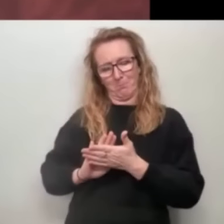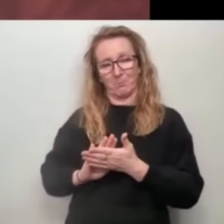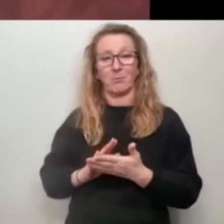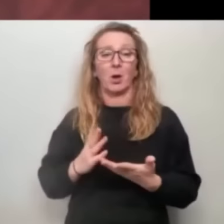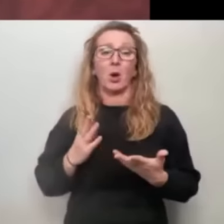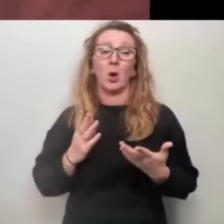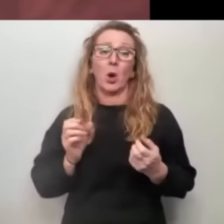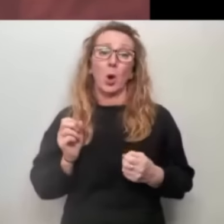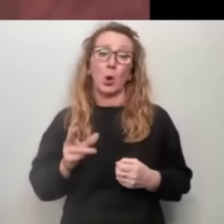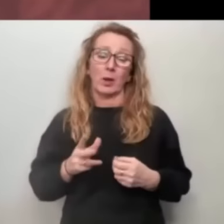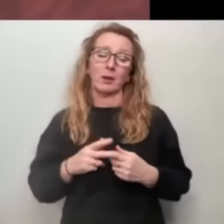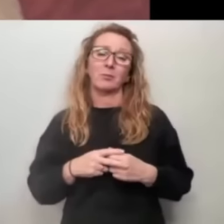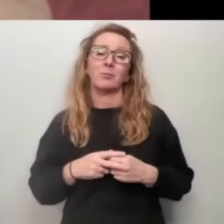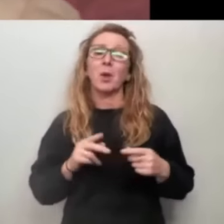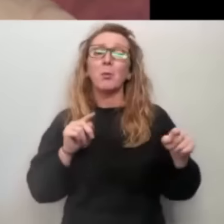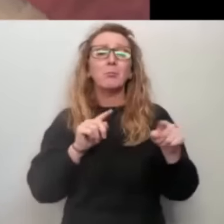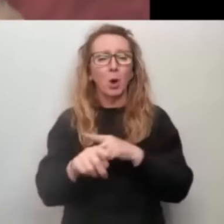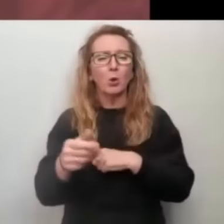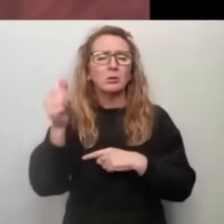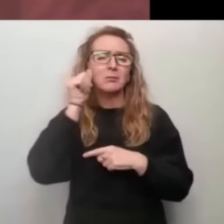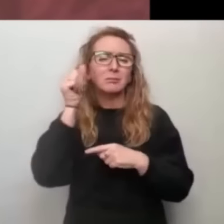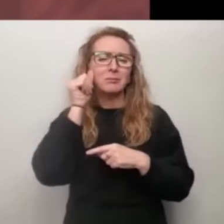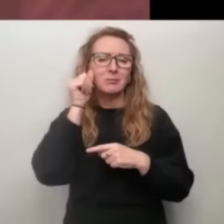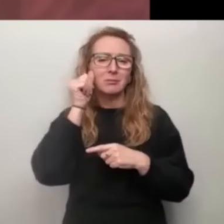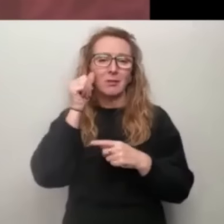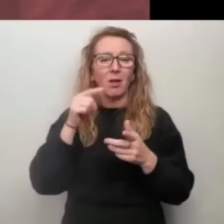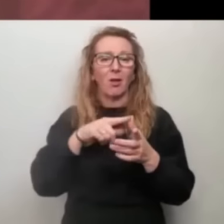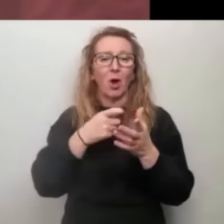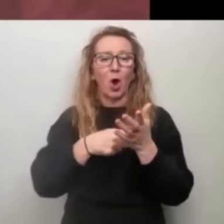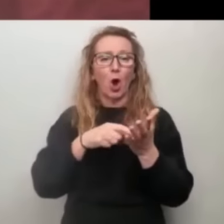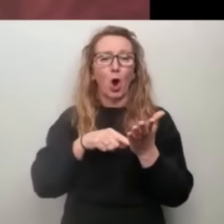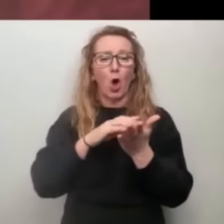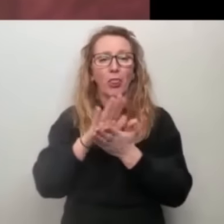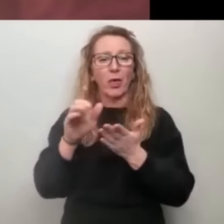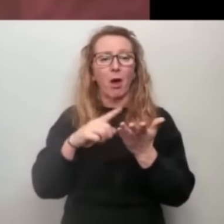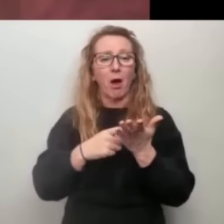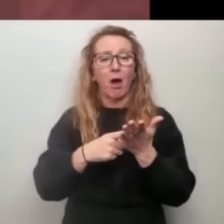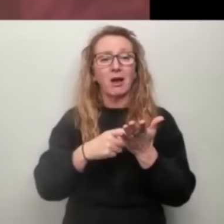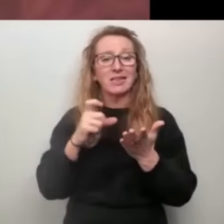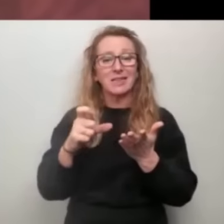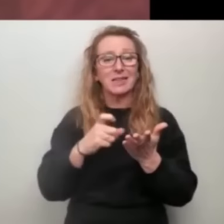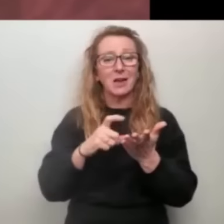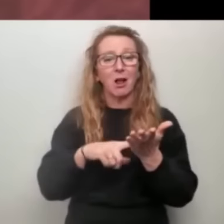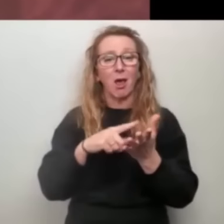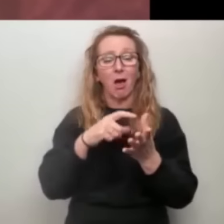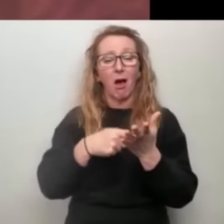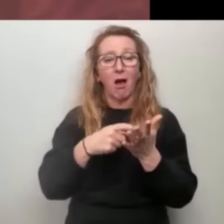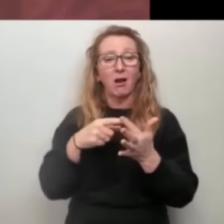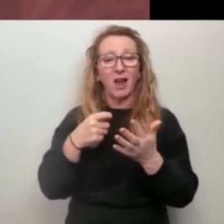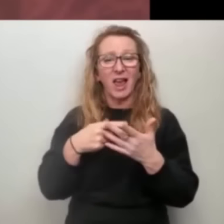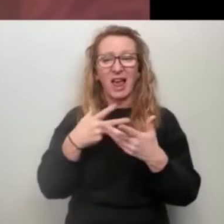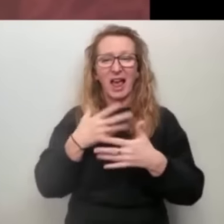So most of us will be familiar with the Arthur C. Clarke quote that any sufficiently advanced technology is